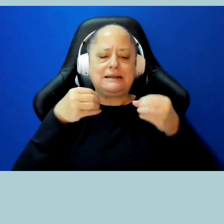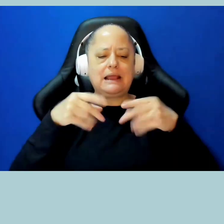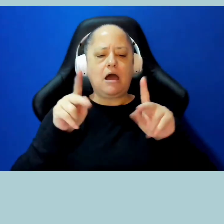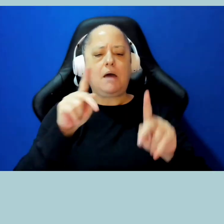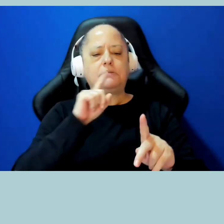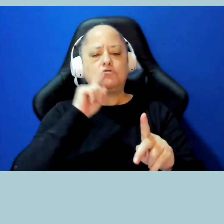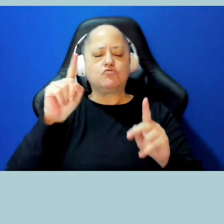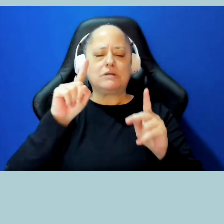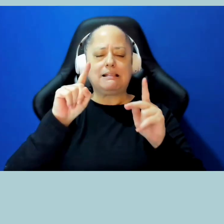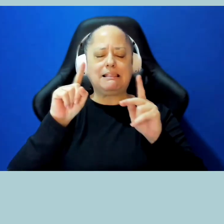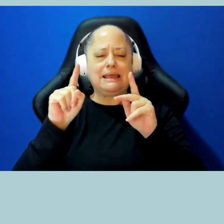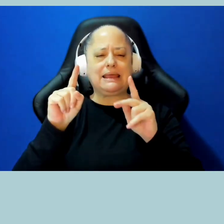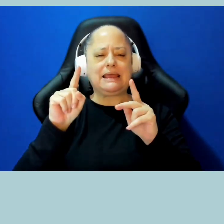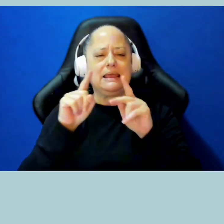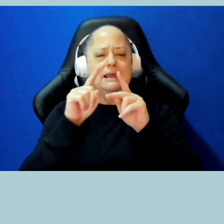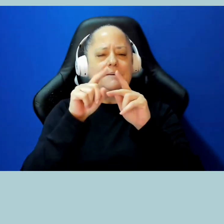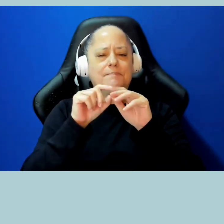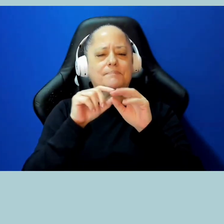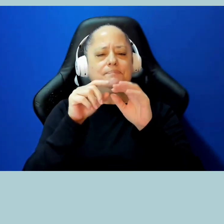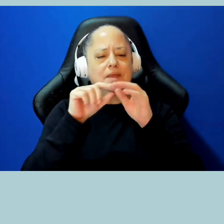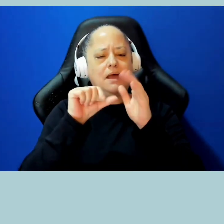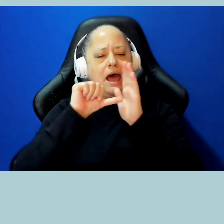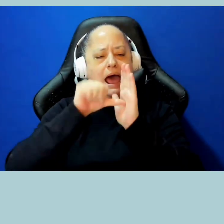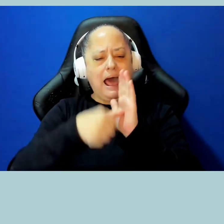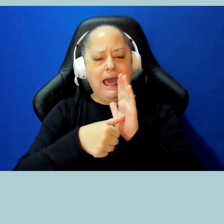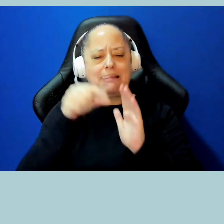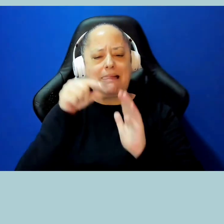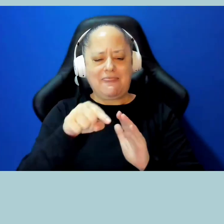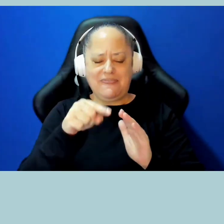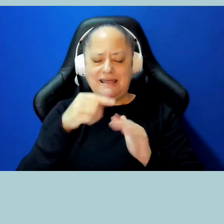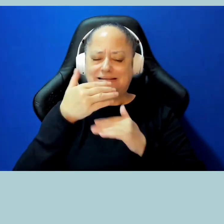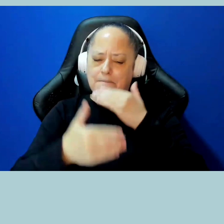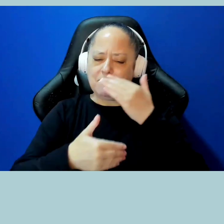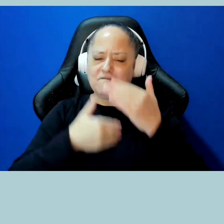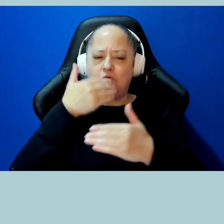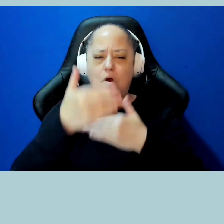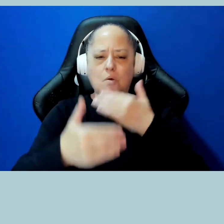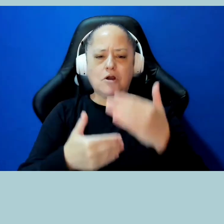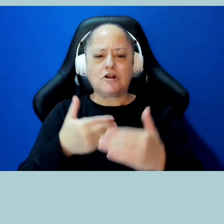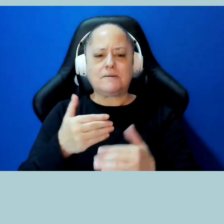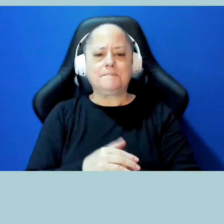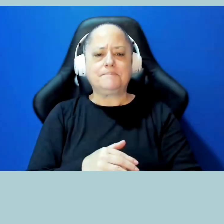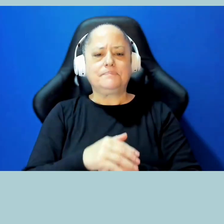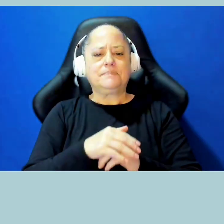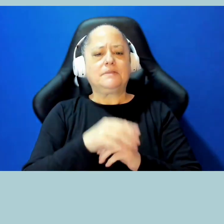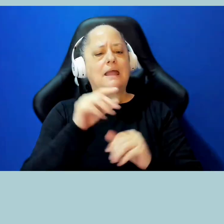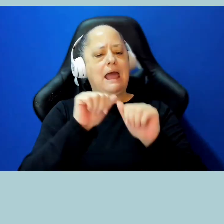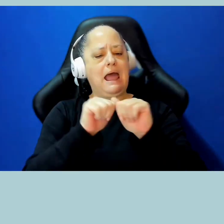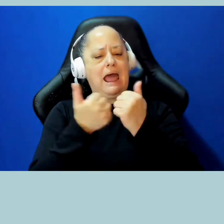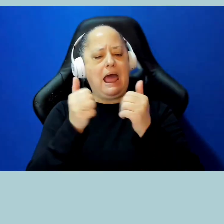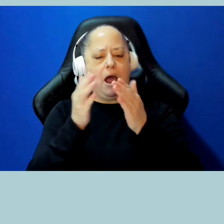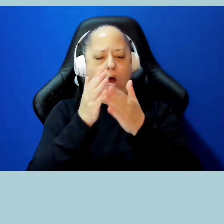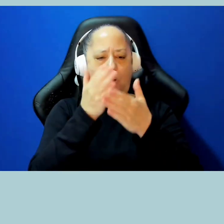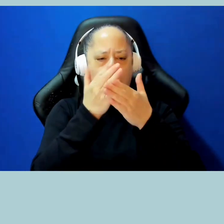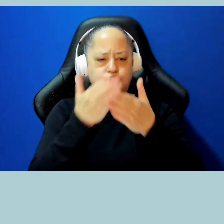this and help push this forward but again it's when you think about how broad the scientific community is